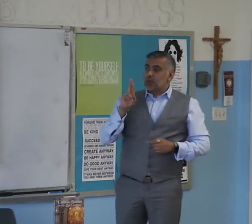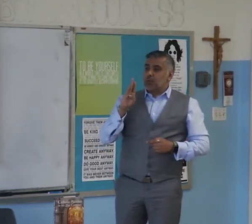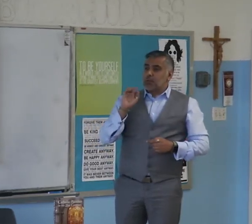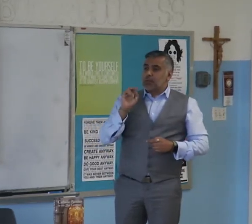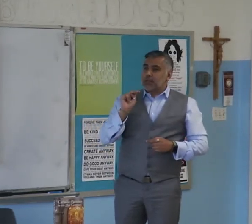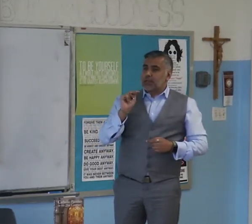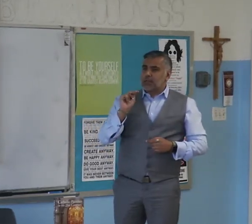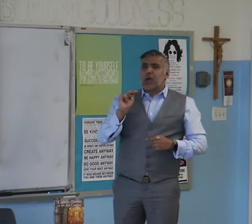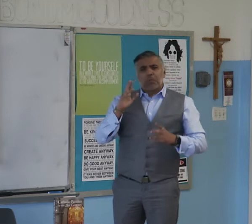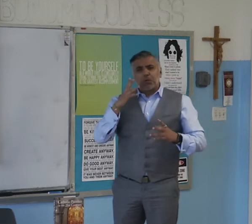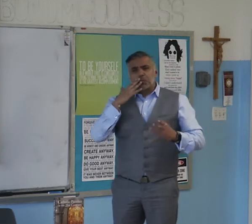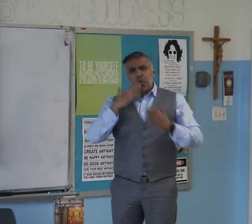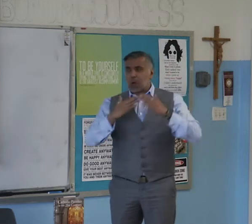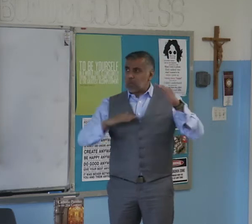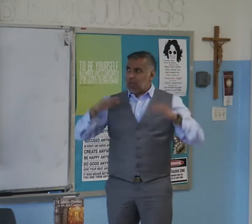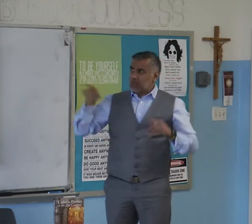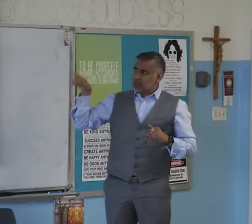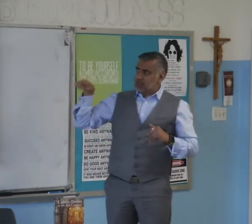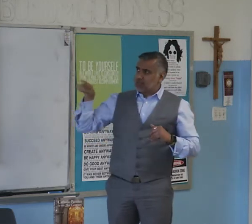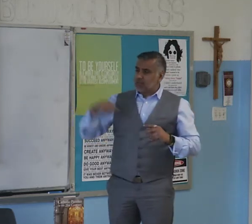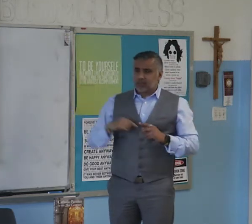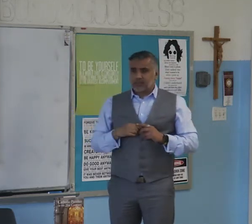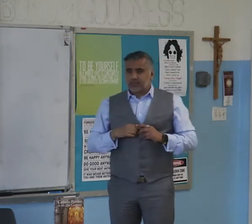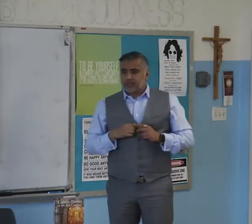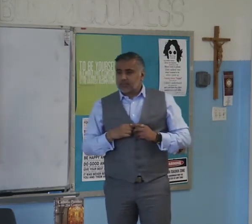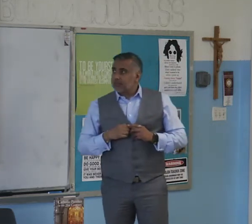was fairly well-balanced across the country.